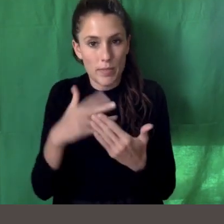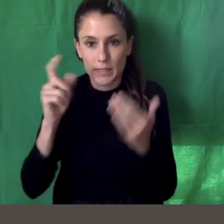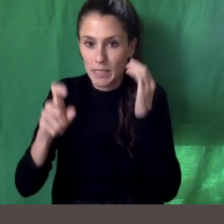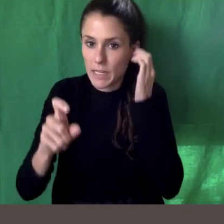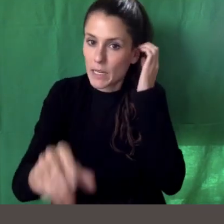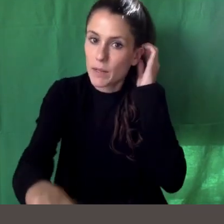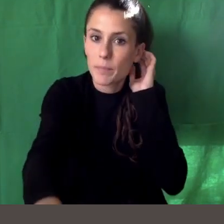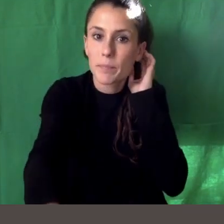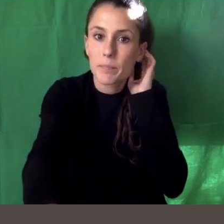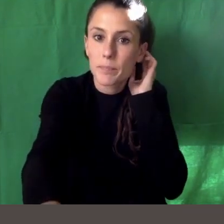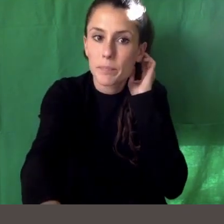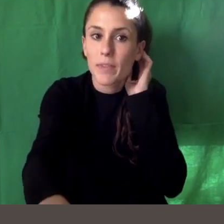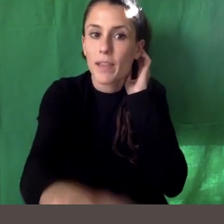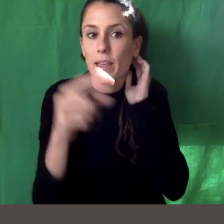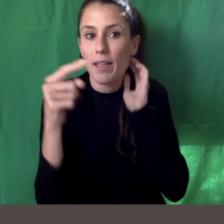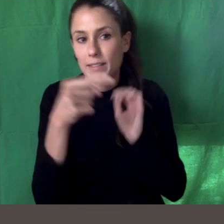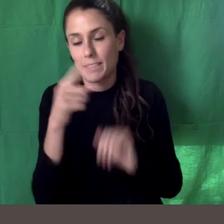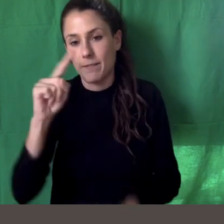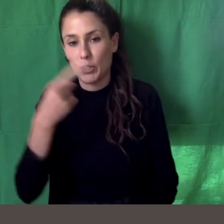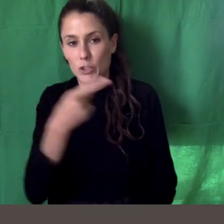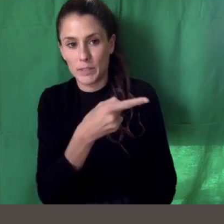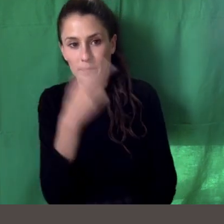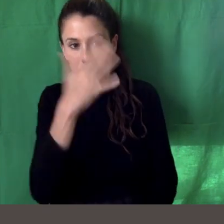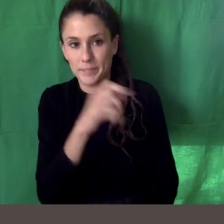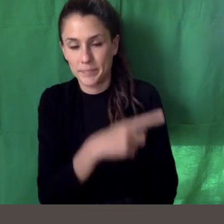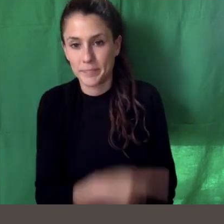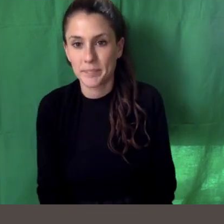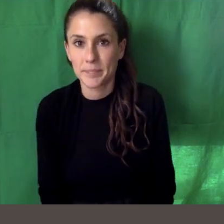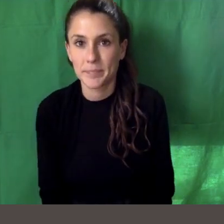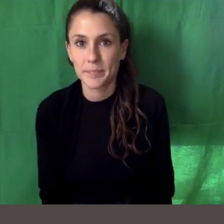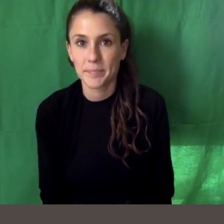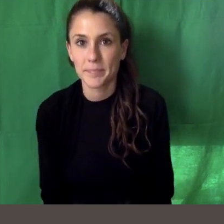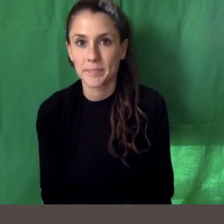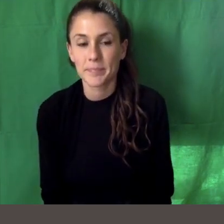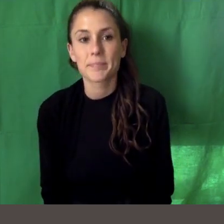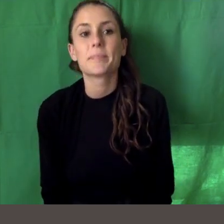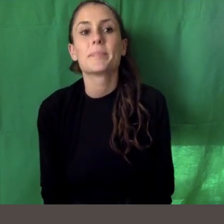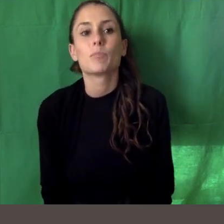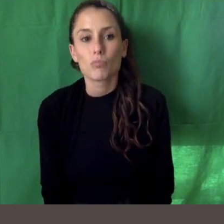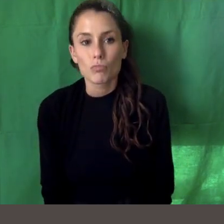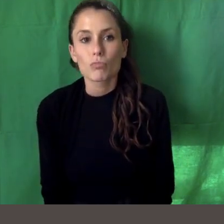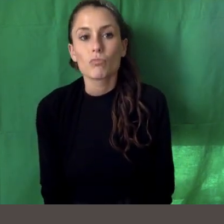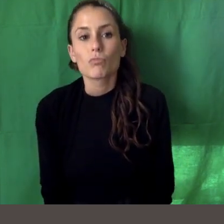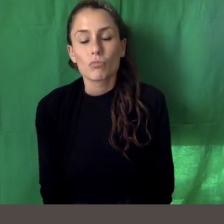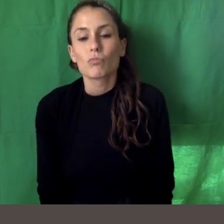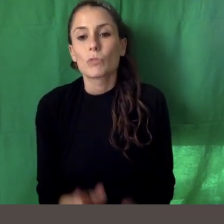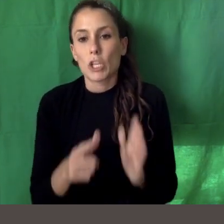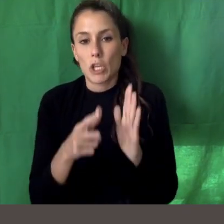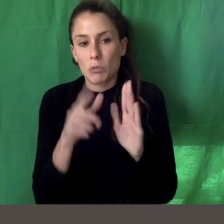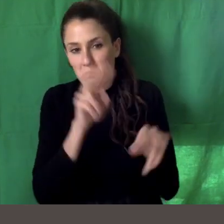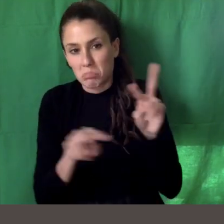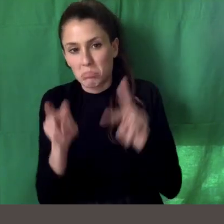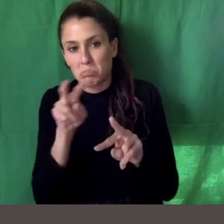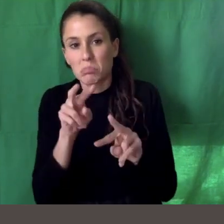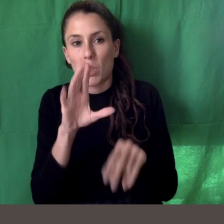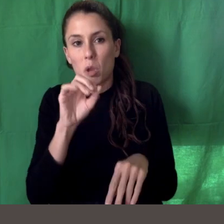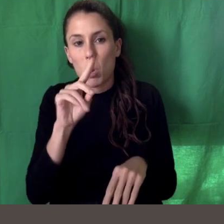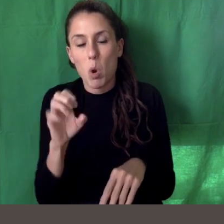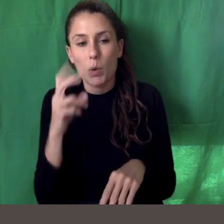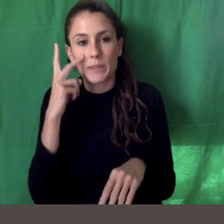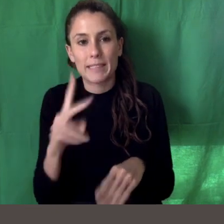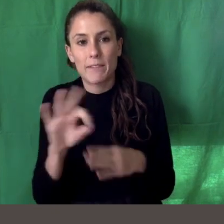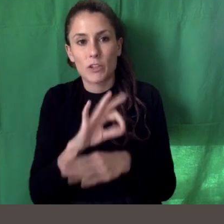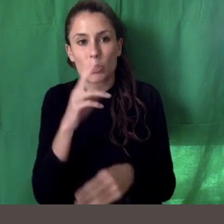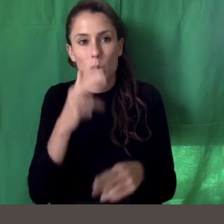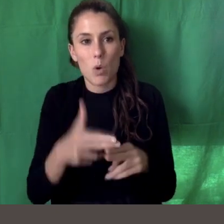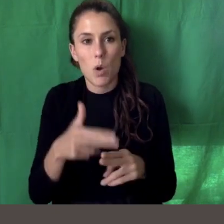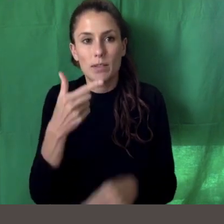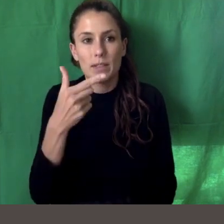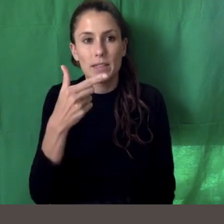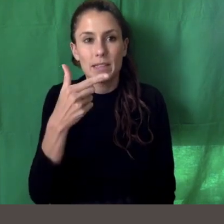needed and this is his first iteration. Going over the code we see a function called get_text takes